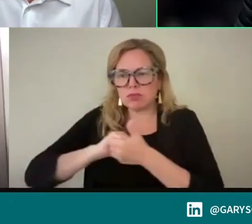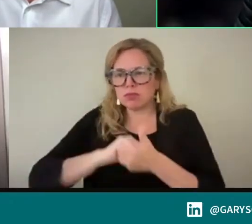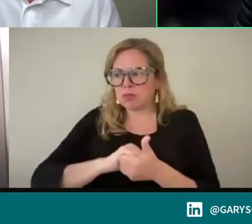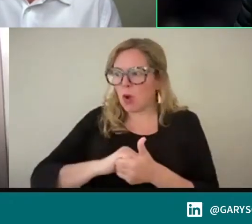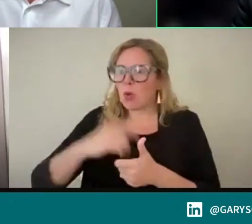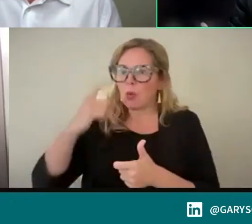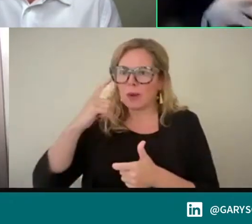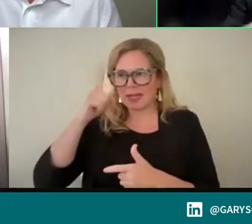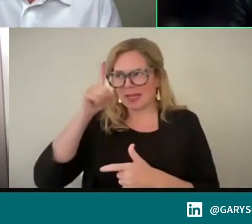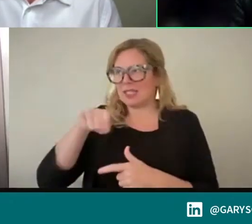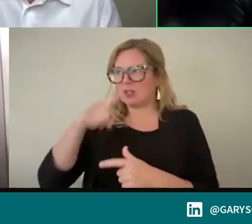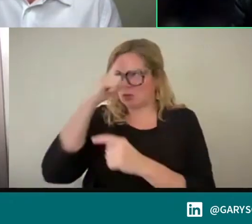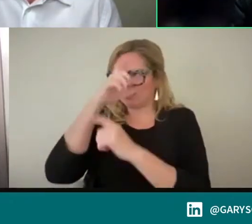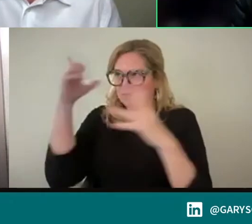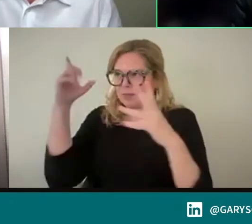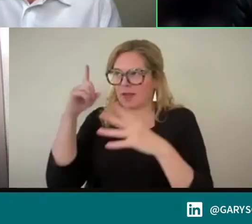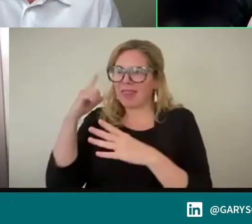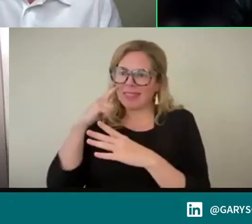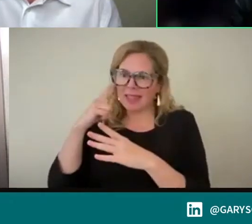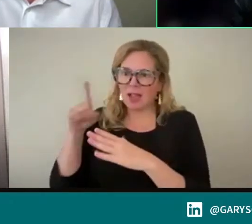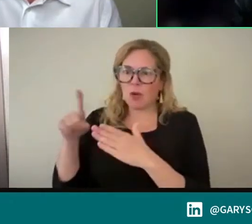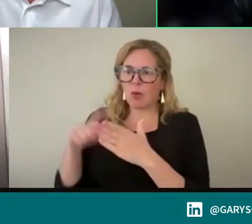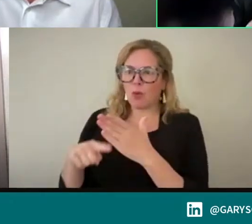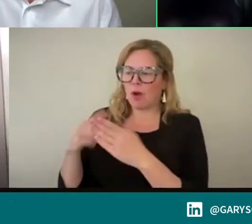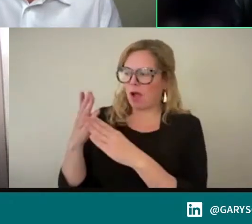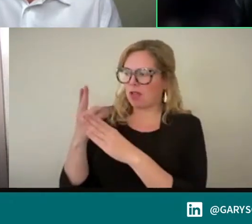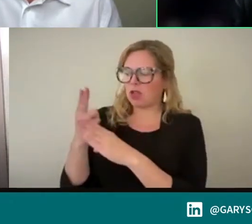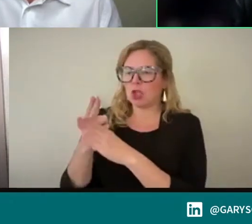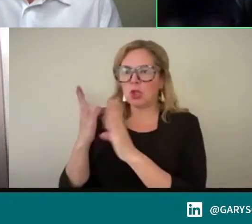And how they can connect to transports like Zoom and platforms like Zoom,